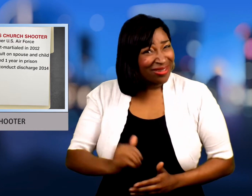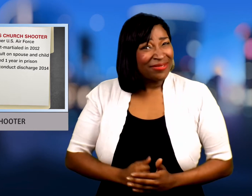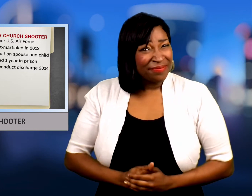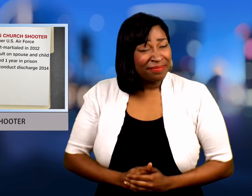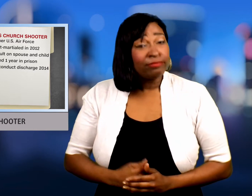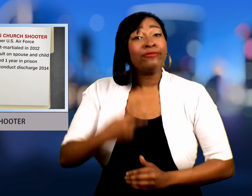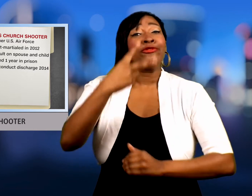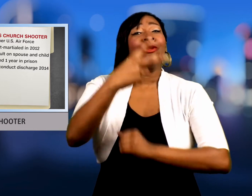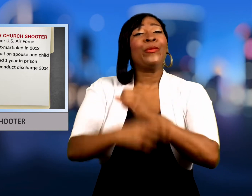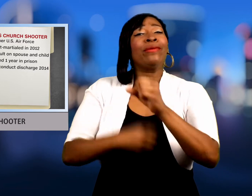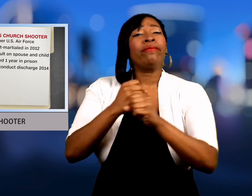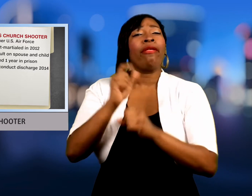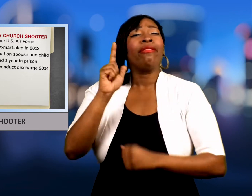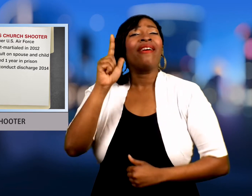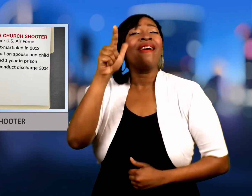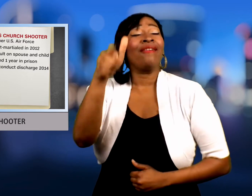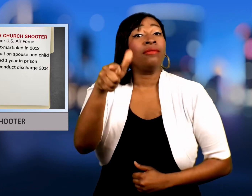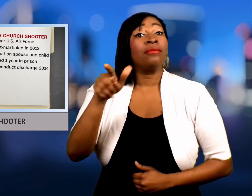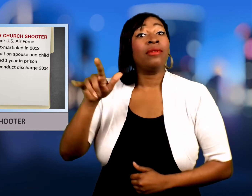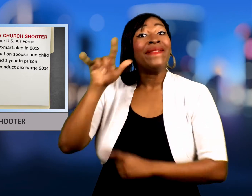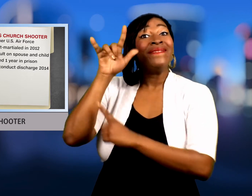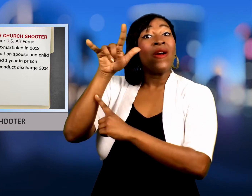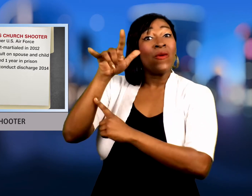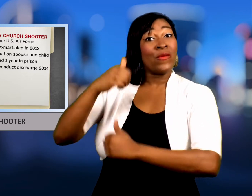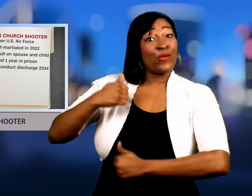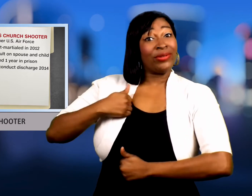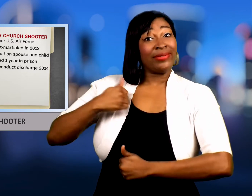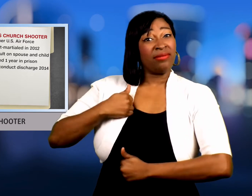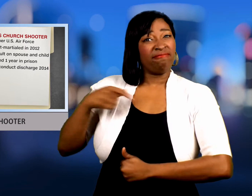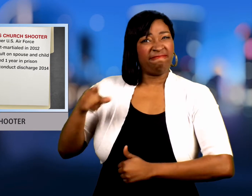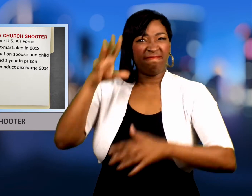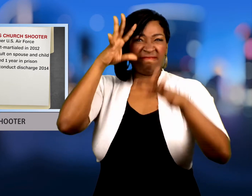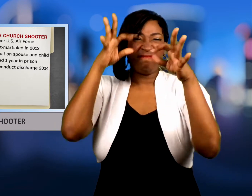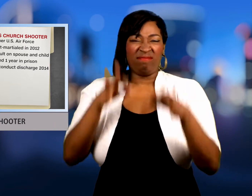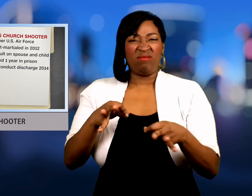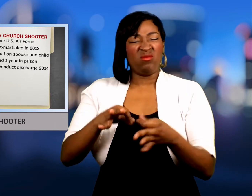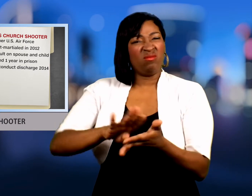Two years later Kelley was discharged from the Air